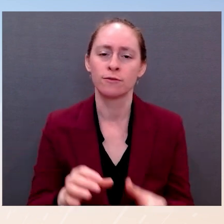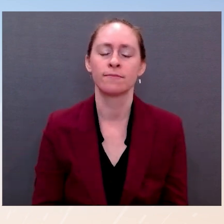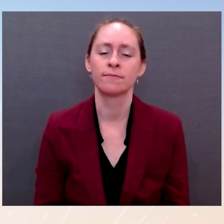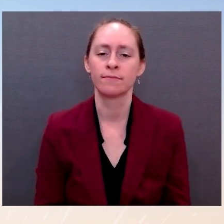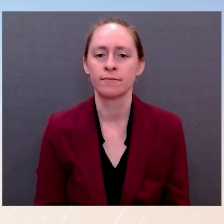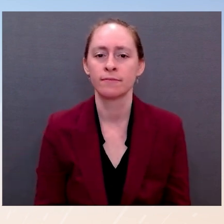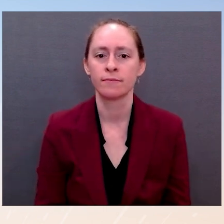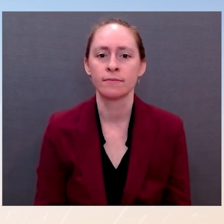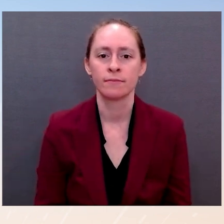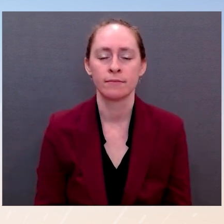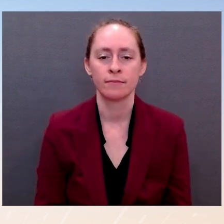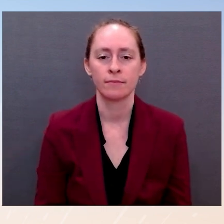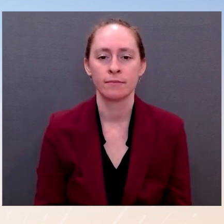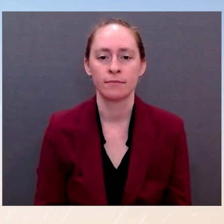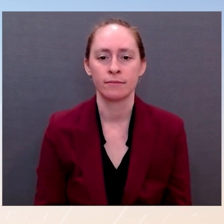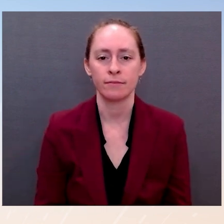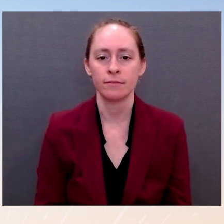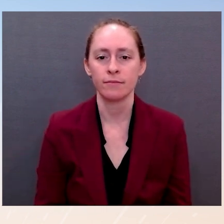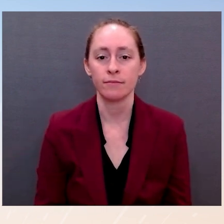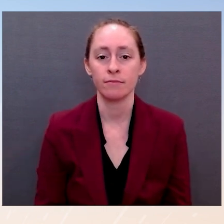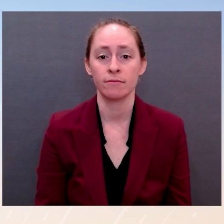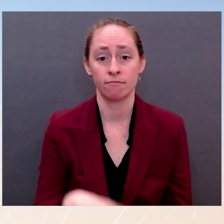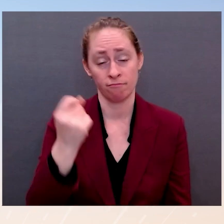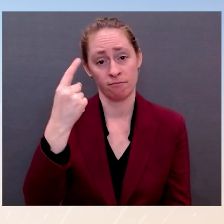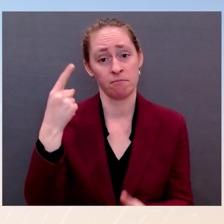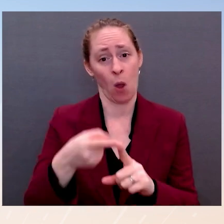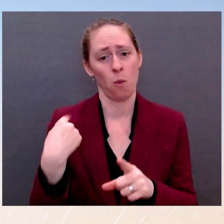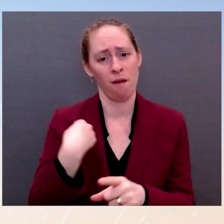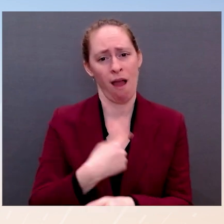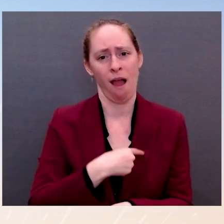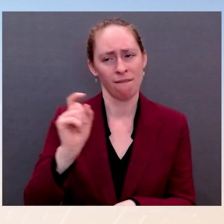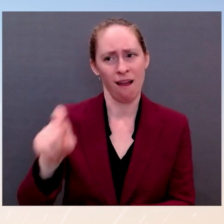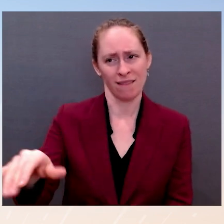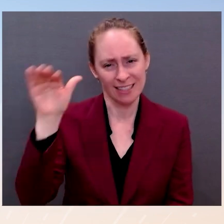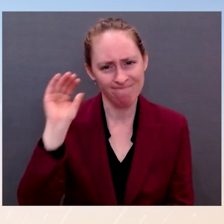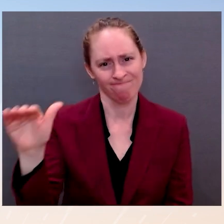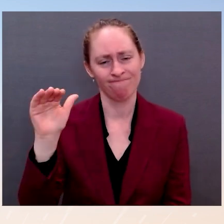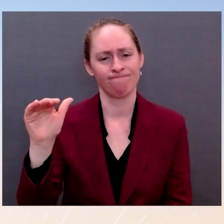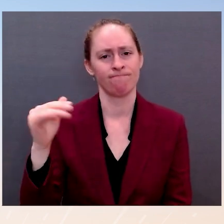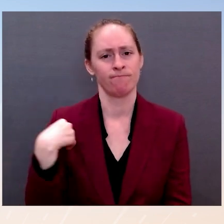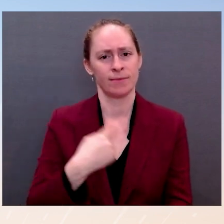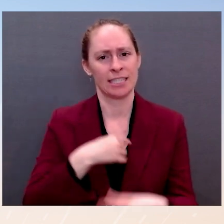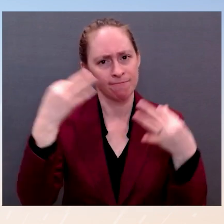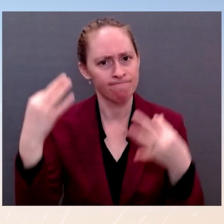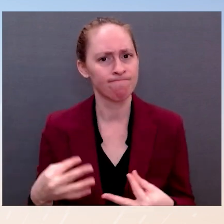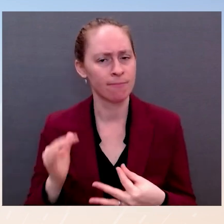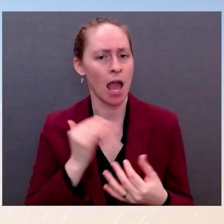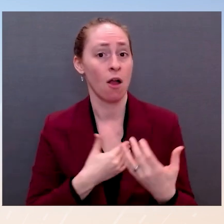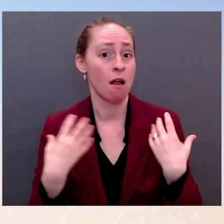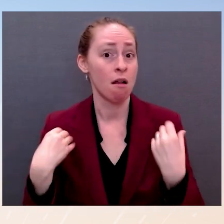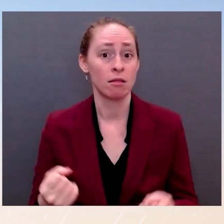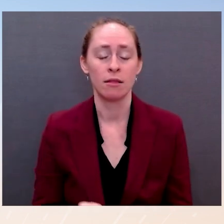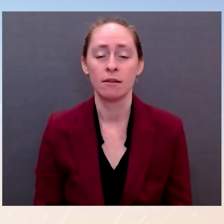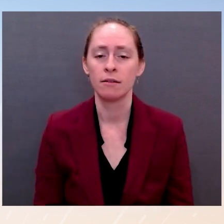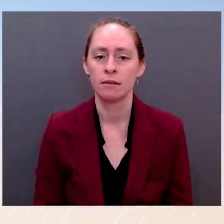we have to be willing to take ownership for our health. Dr. Martin: Thank you so much for sharing that,